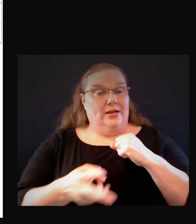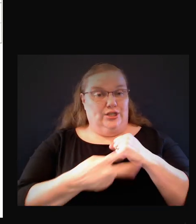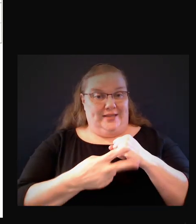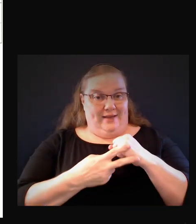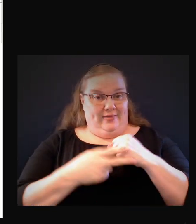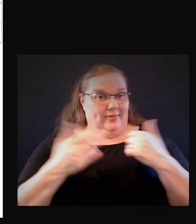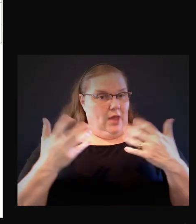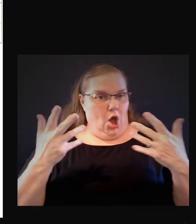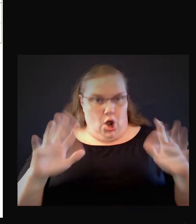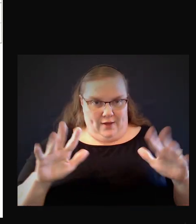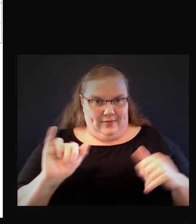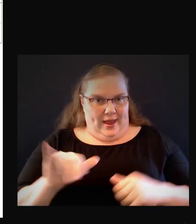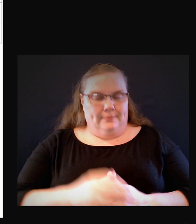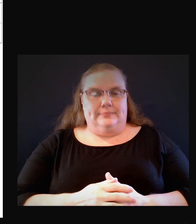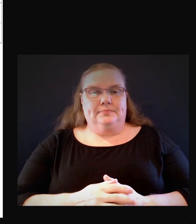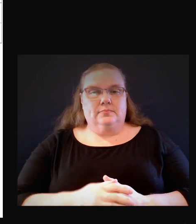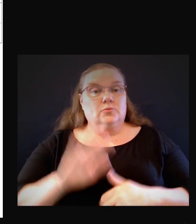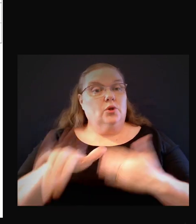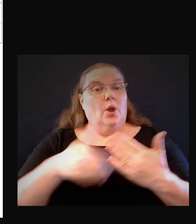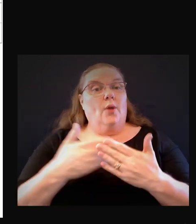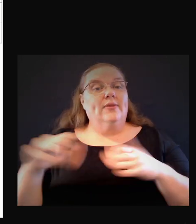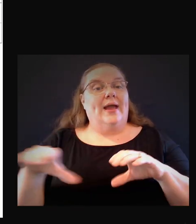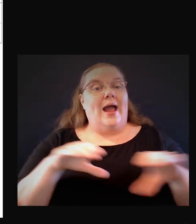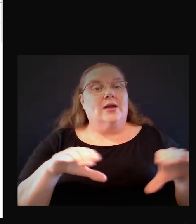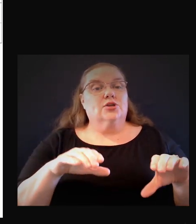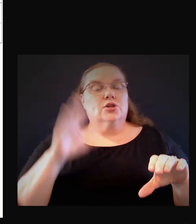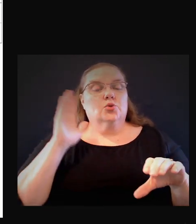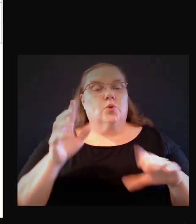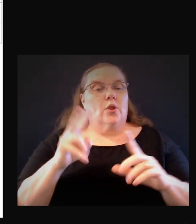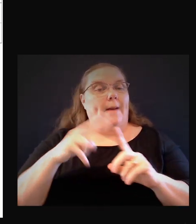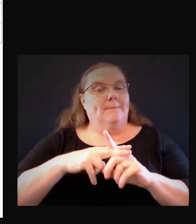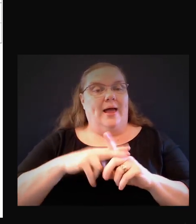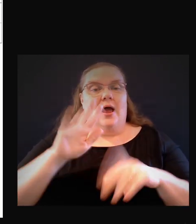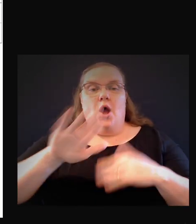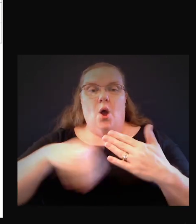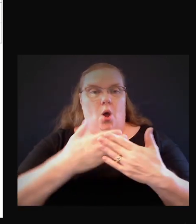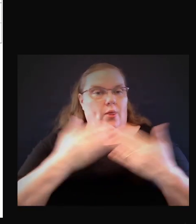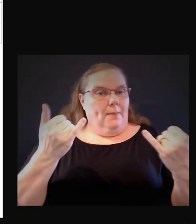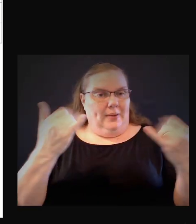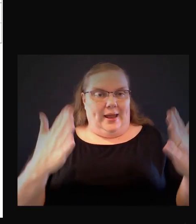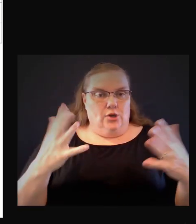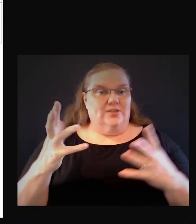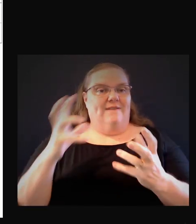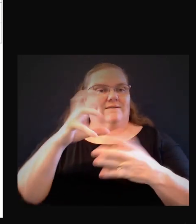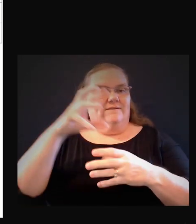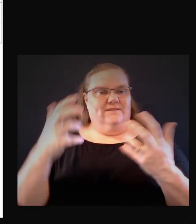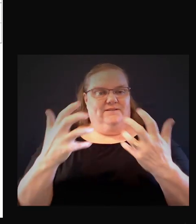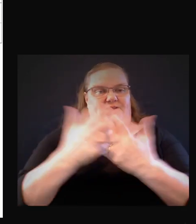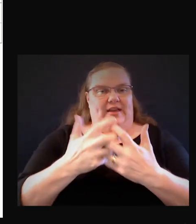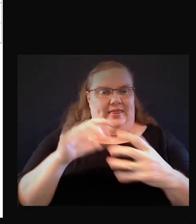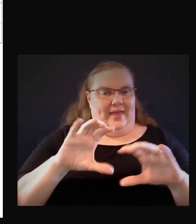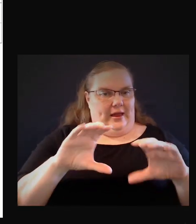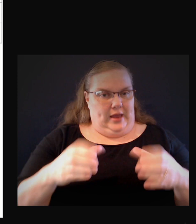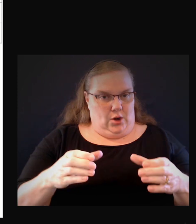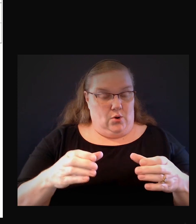all the actions will apply to all the players that fall into that category. Now you've seen how to create a segment,